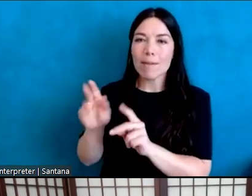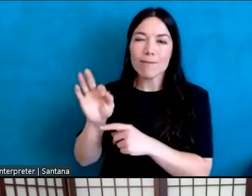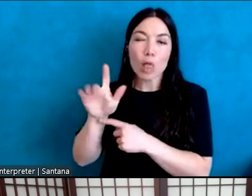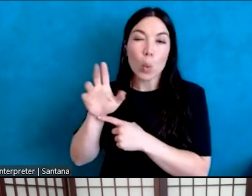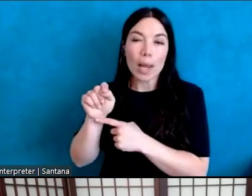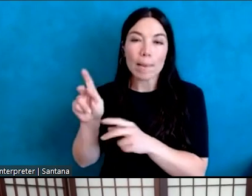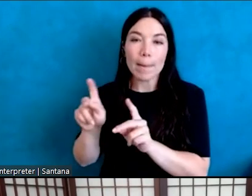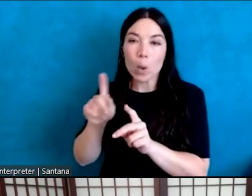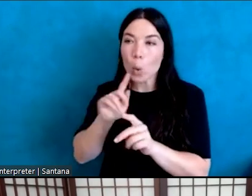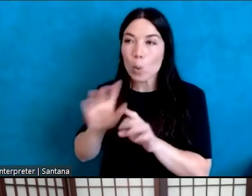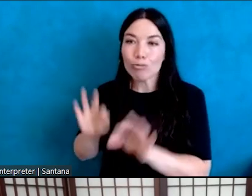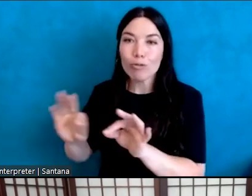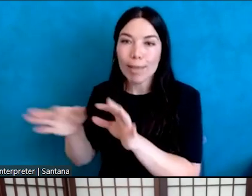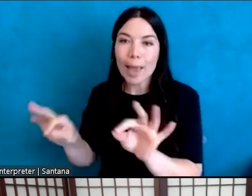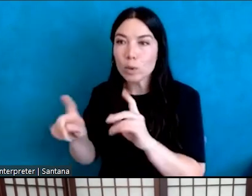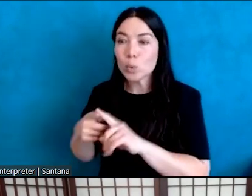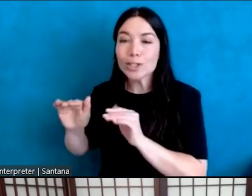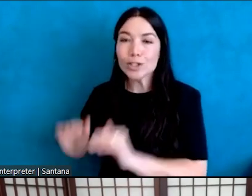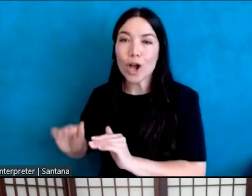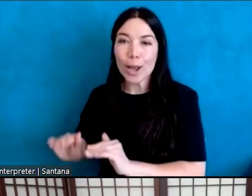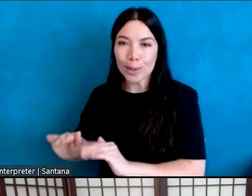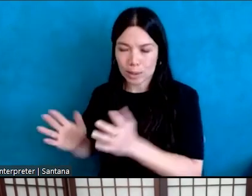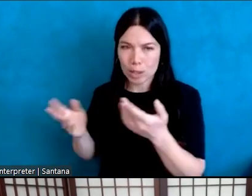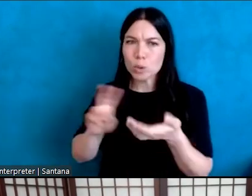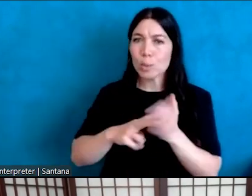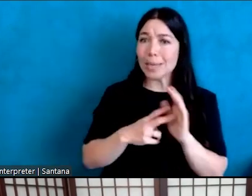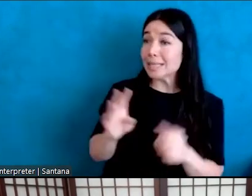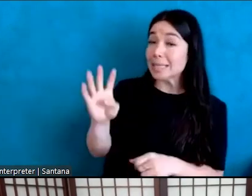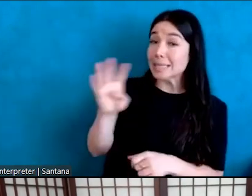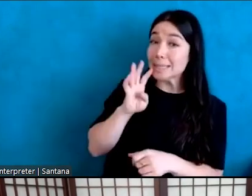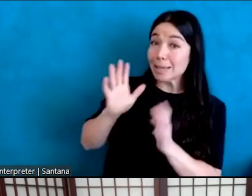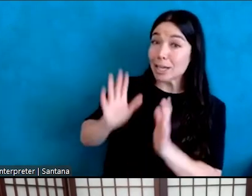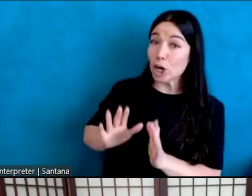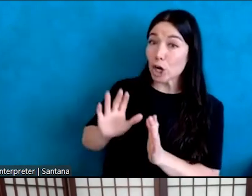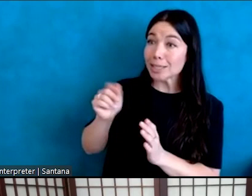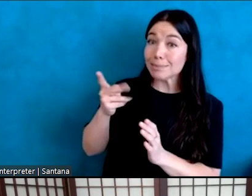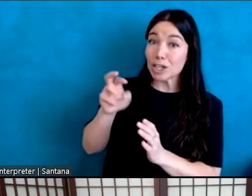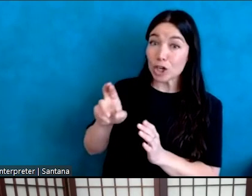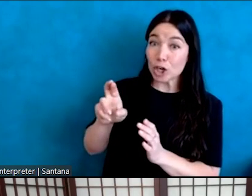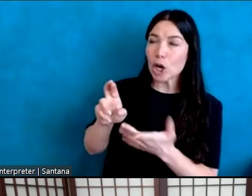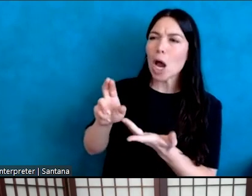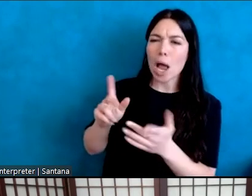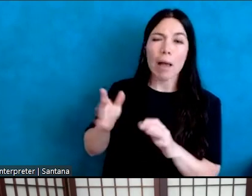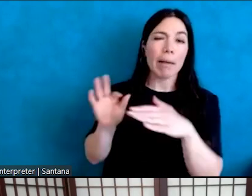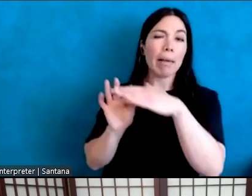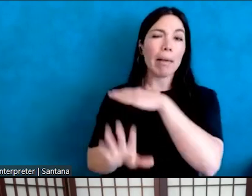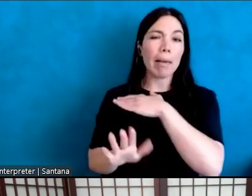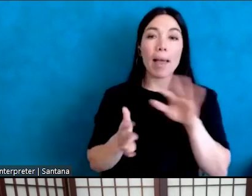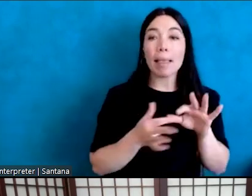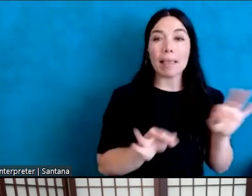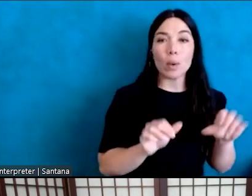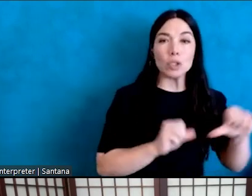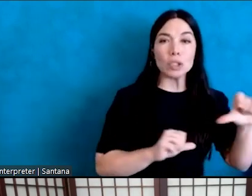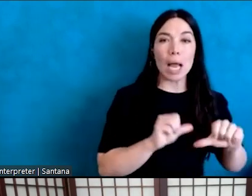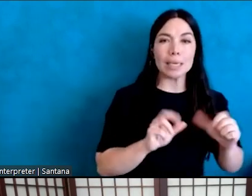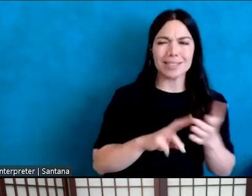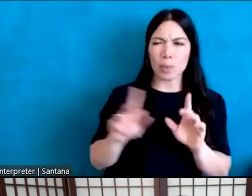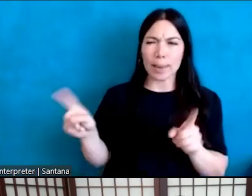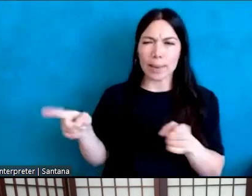In other words, the word "speaker" by itself implies what, in language sciences, usually would be understood as a narrow definition of native speaker.